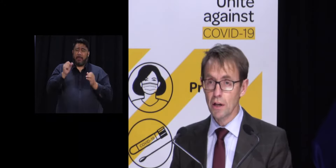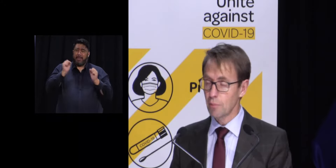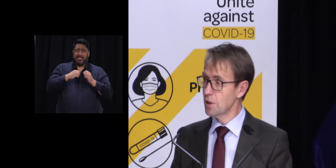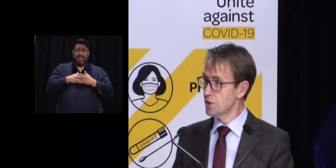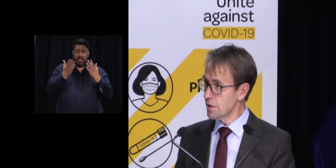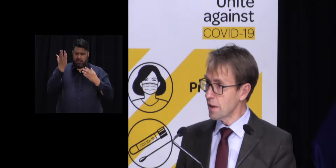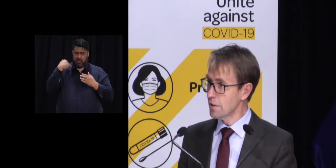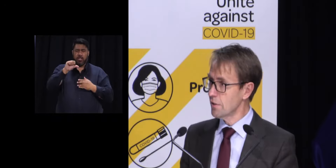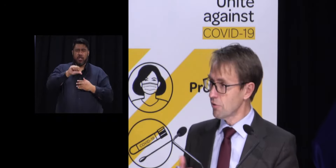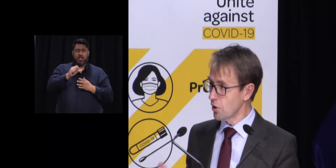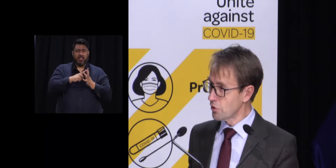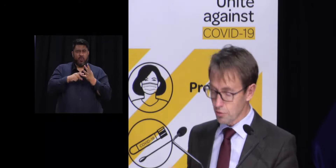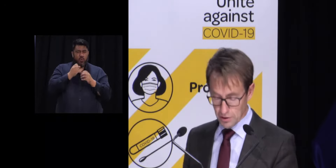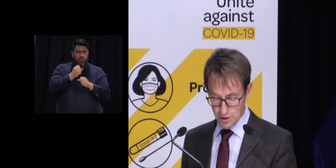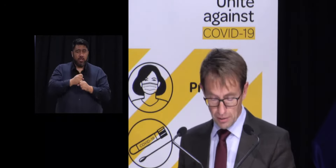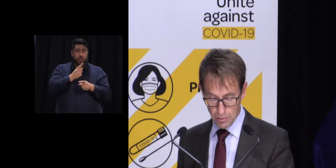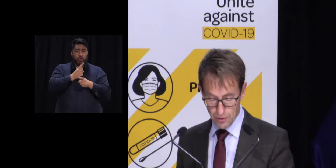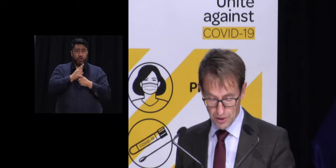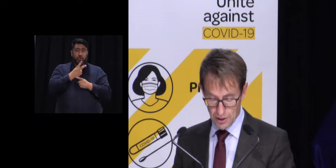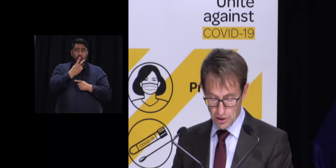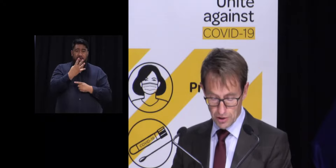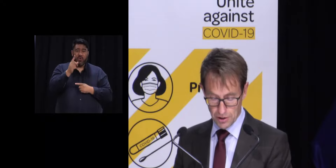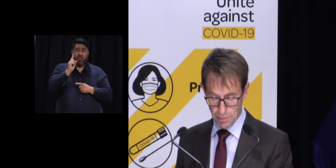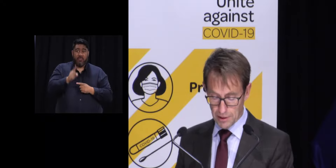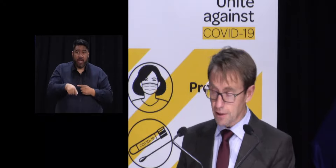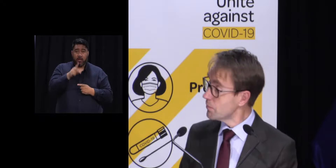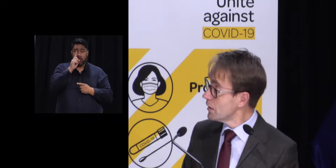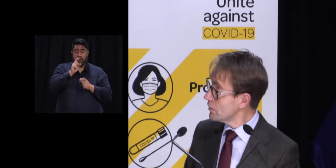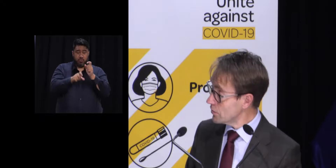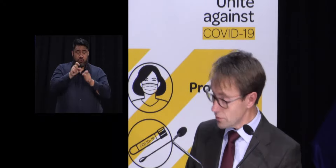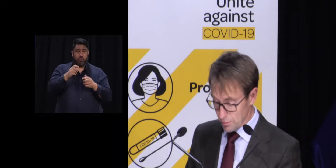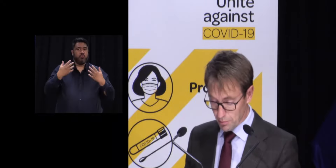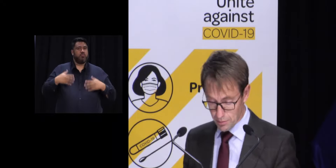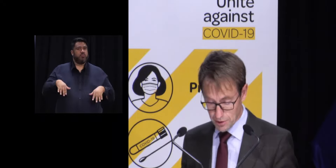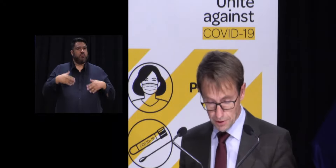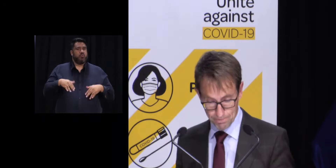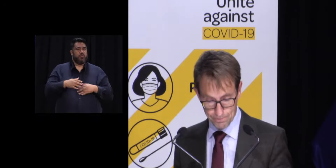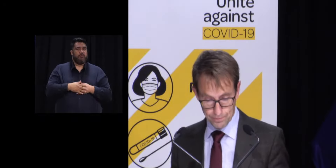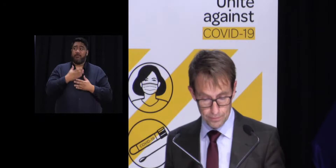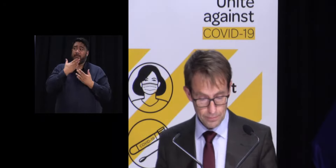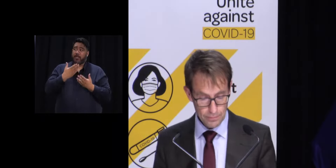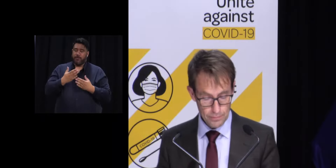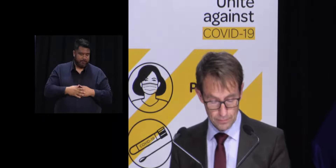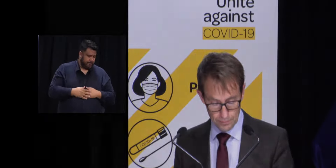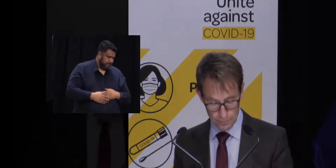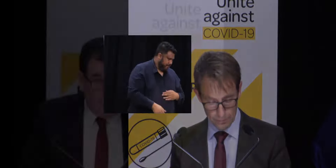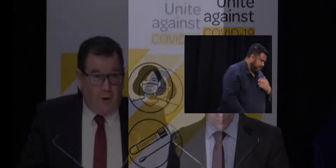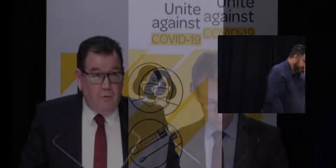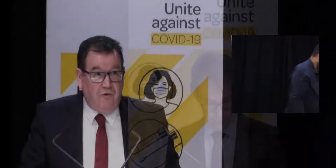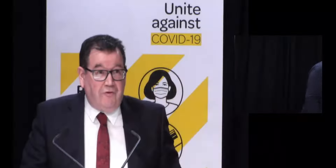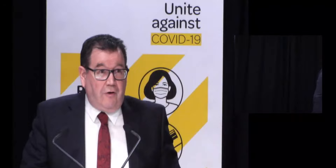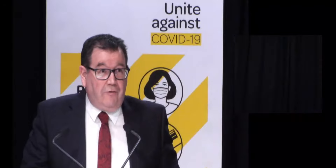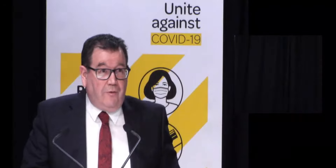50 are Todao Pacific language speakers. On the busiest day, 19 August, the service spoke to more than 24,000 people. We can